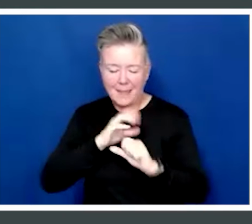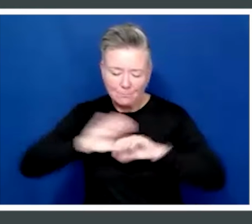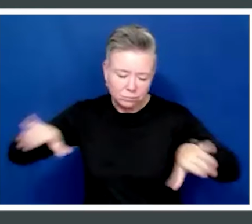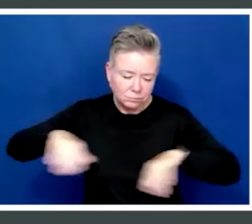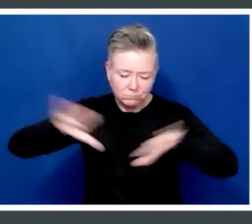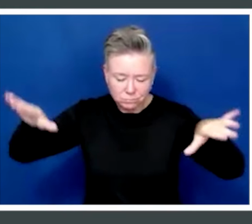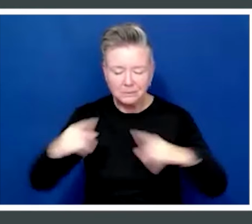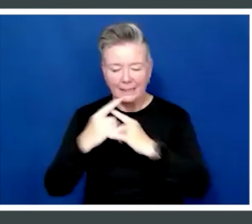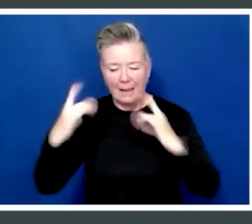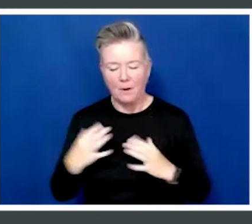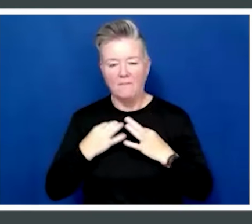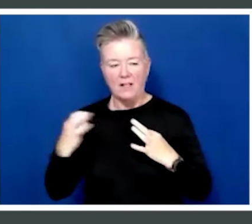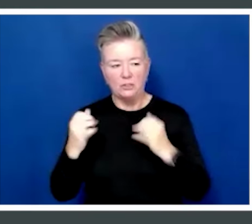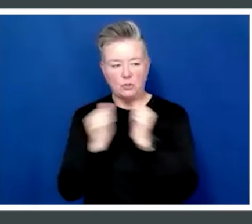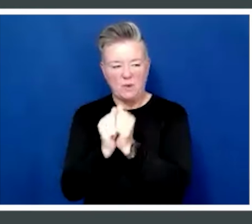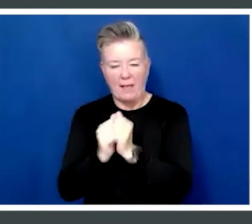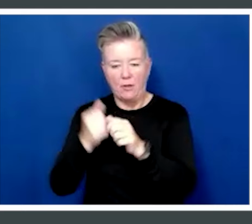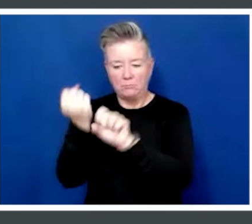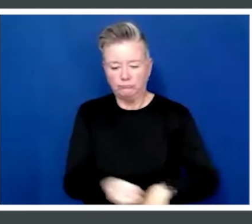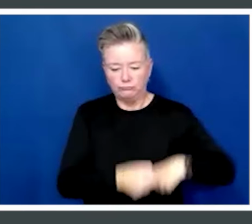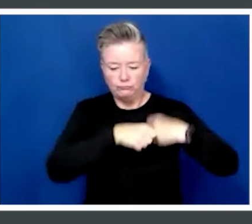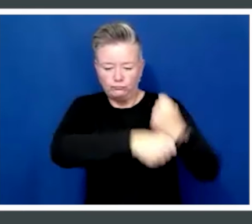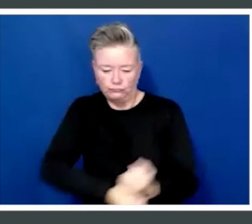A camper and volunteer canoe on the lake on a sunny morning.